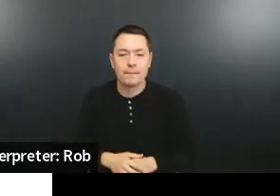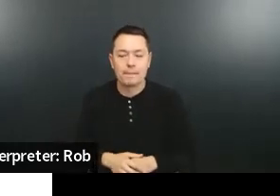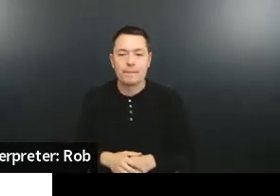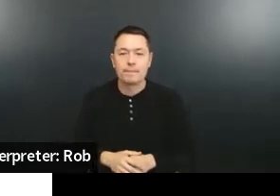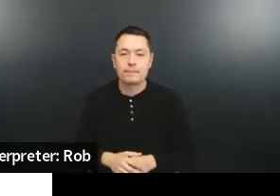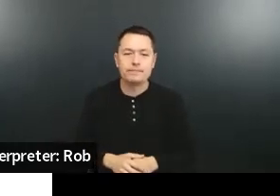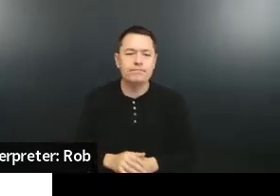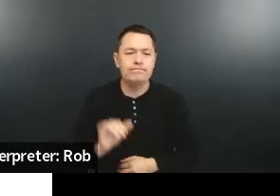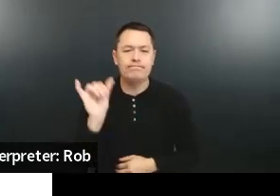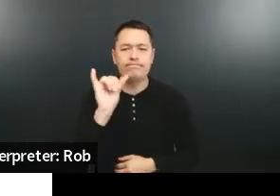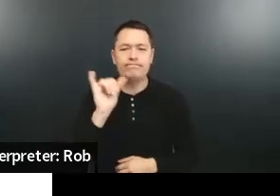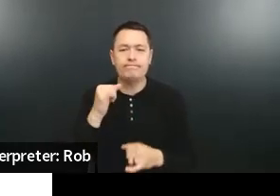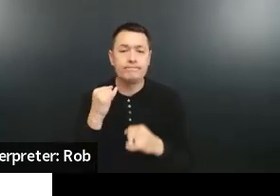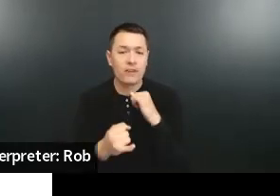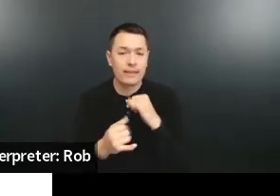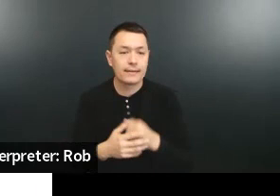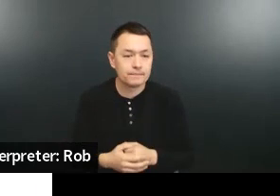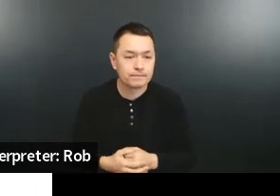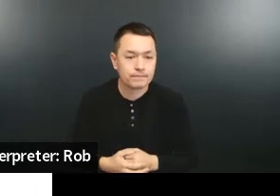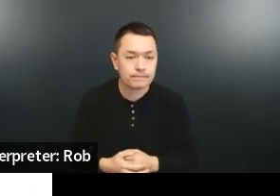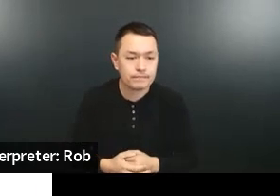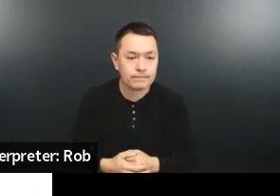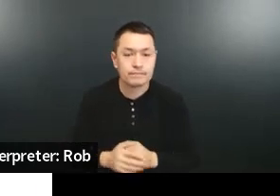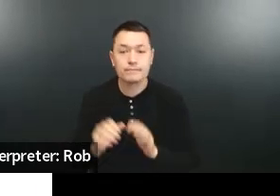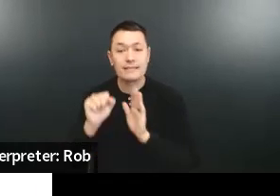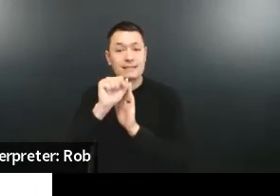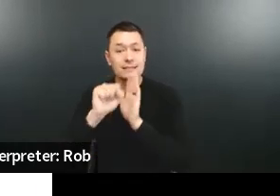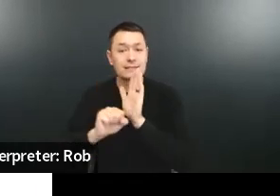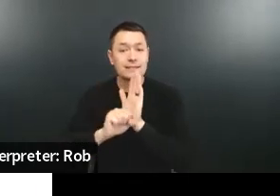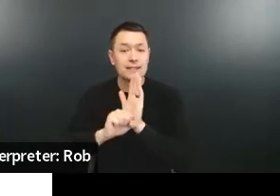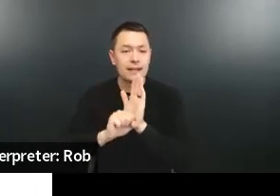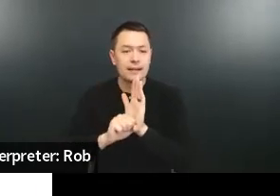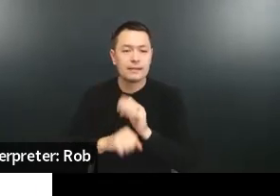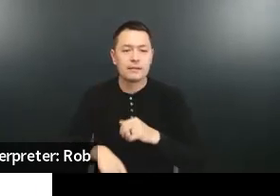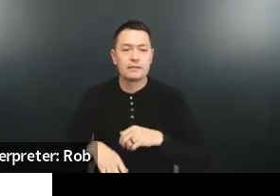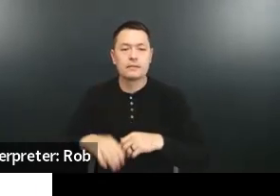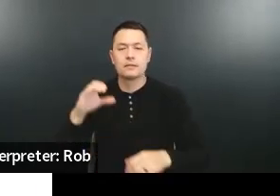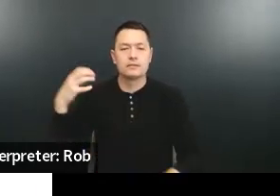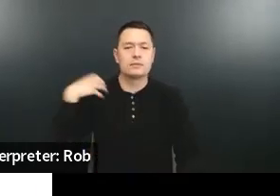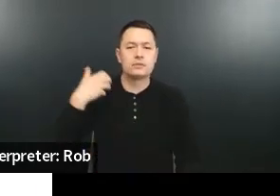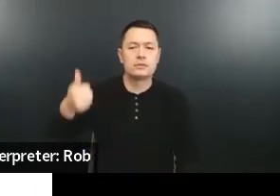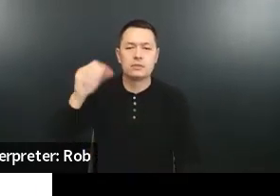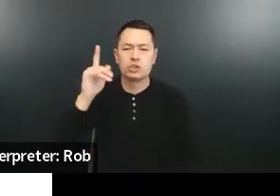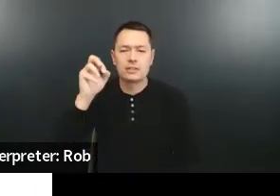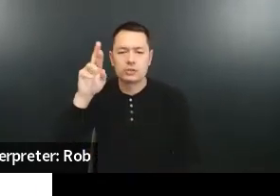And then finally, in the state, the chancellor's office, California community colleges, chancellors office,